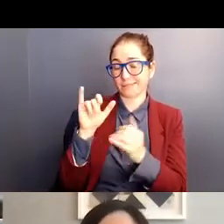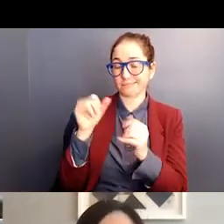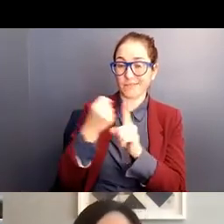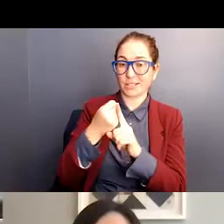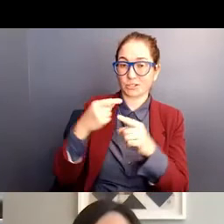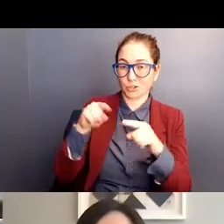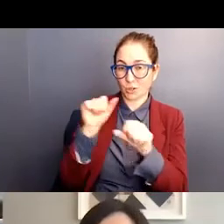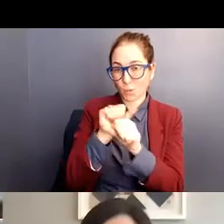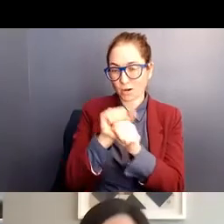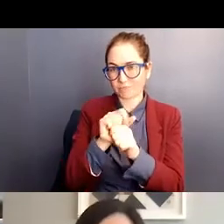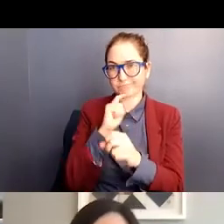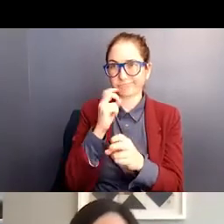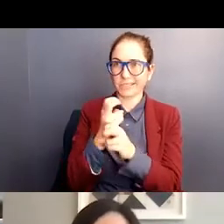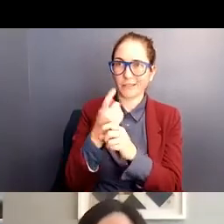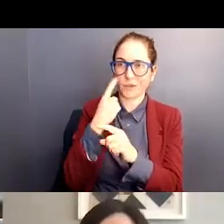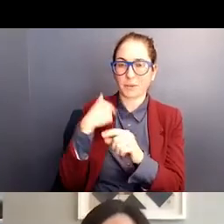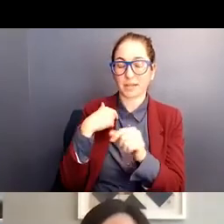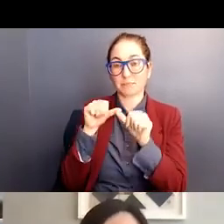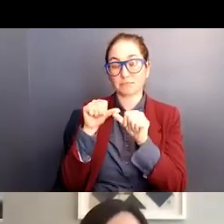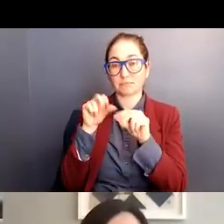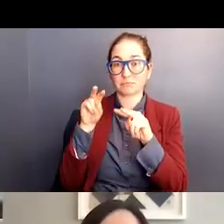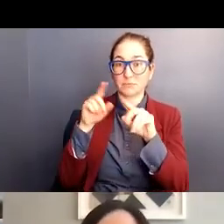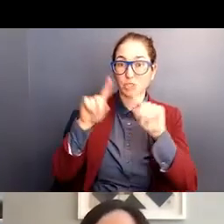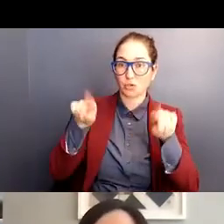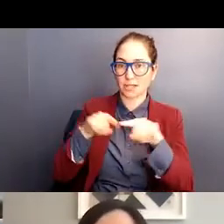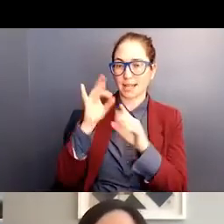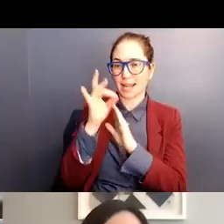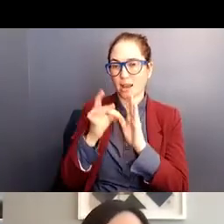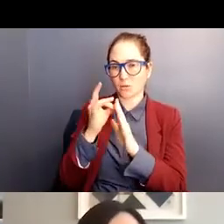It's hard for me to be on the screen for 8 hours a day. That is